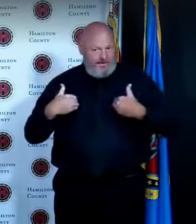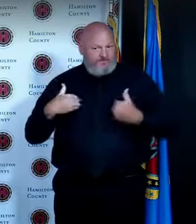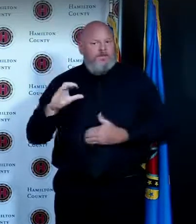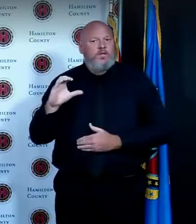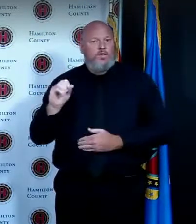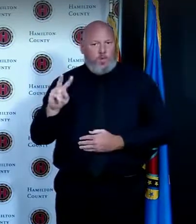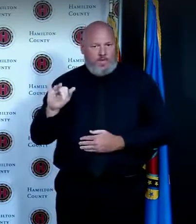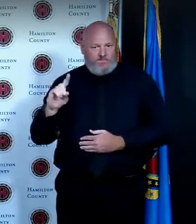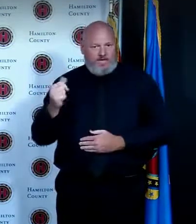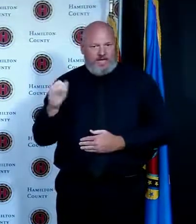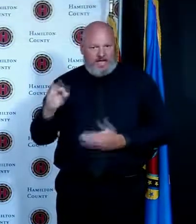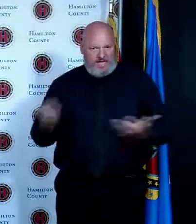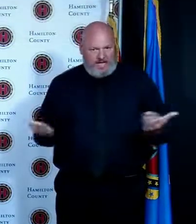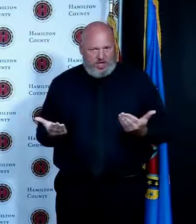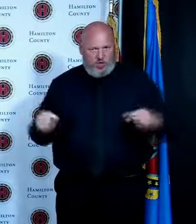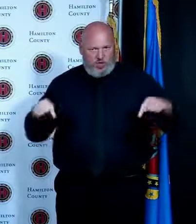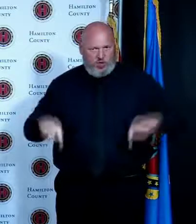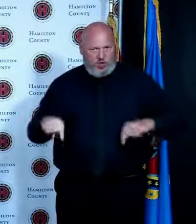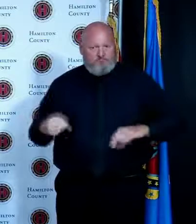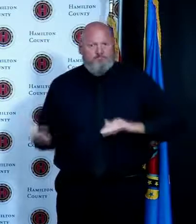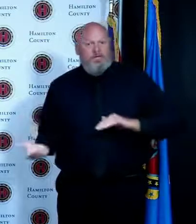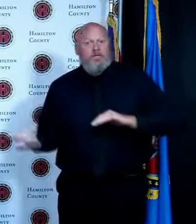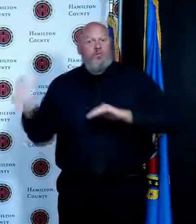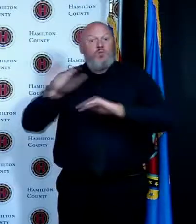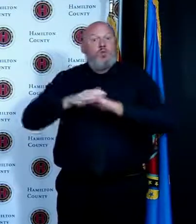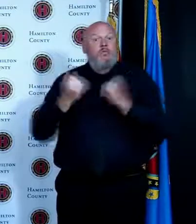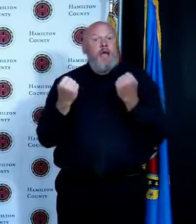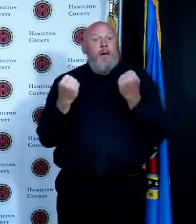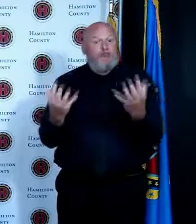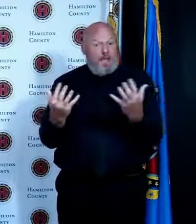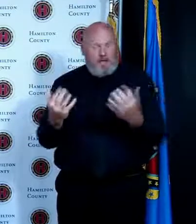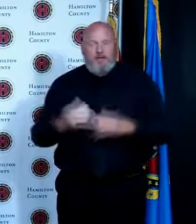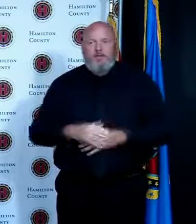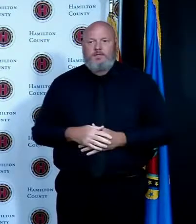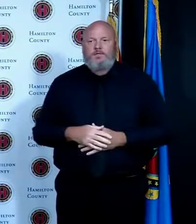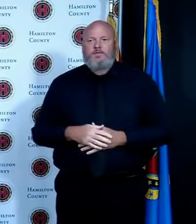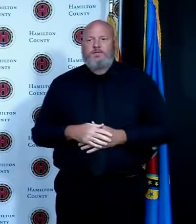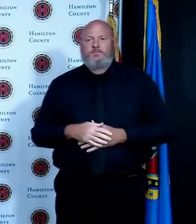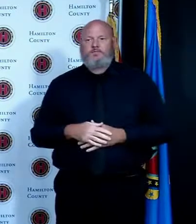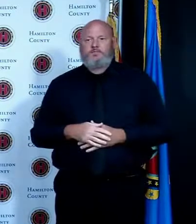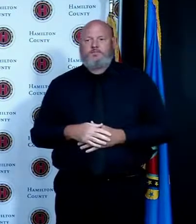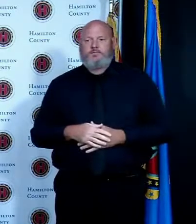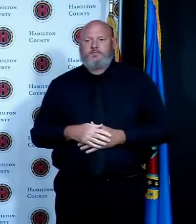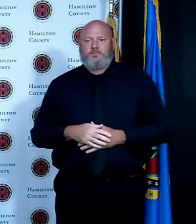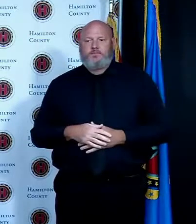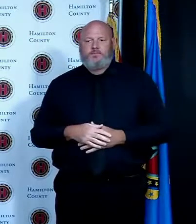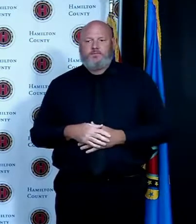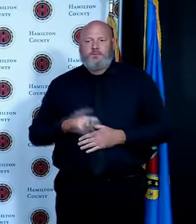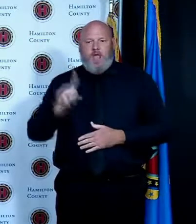here which was last Wednesday so a week of data the difference is 177.